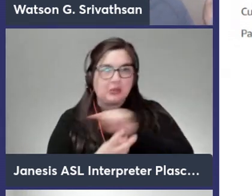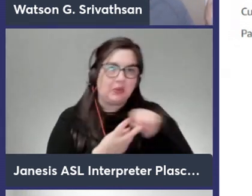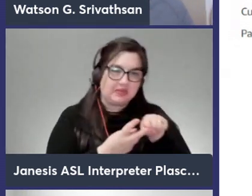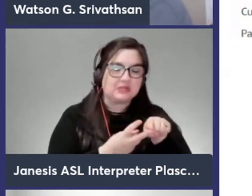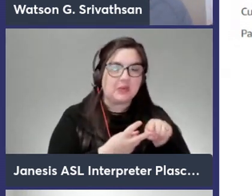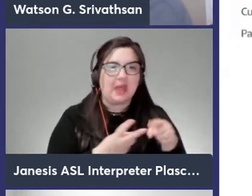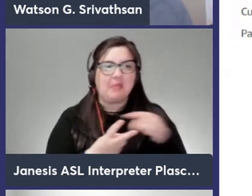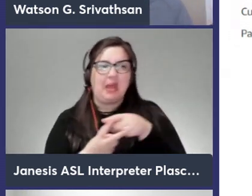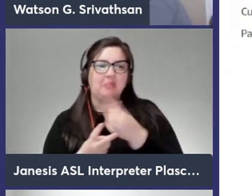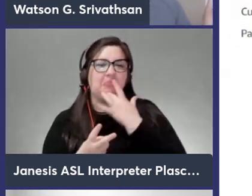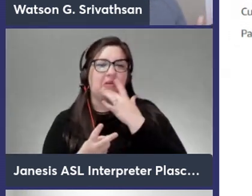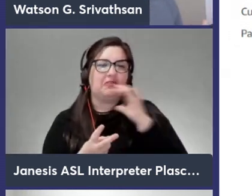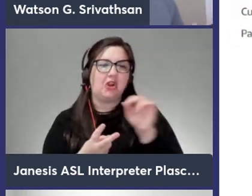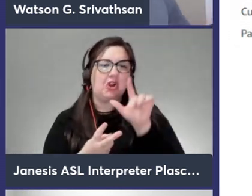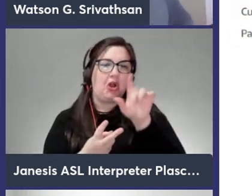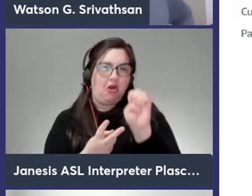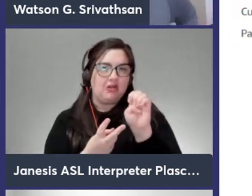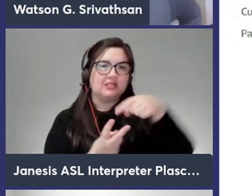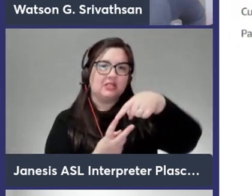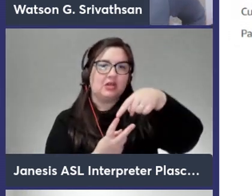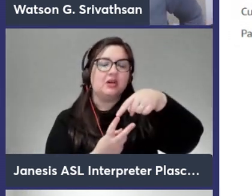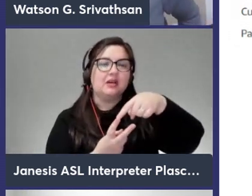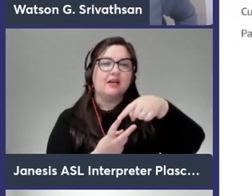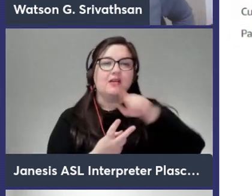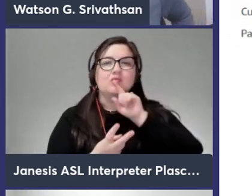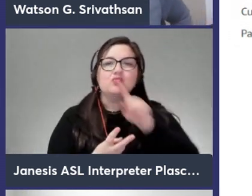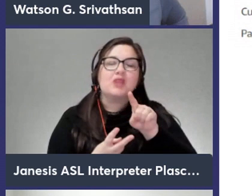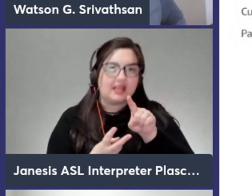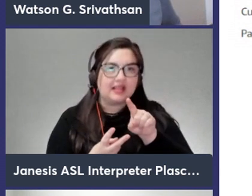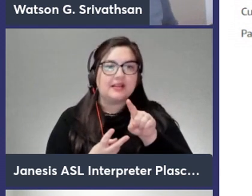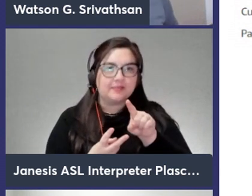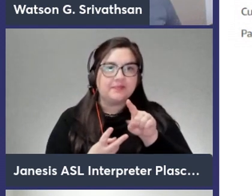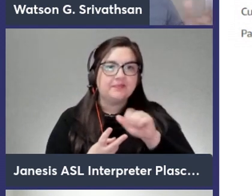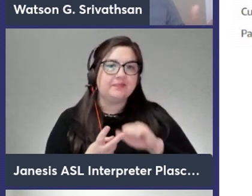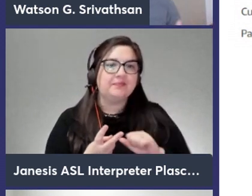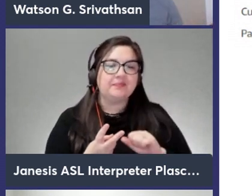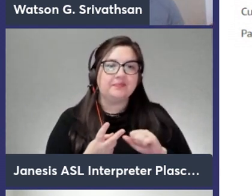You can, it's a very familiar user interface.